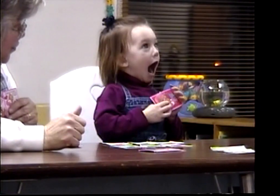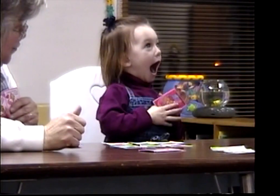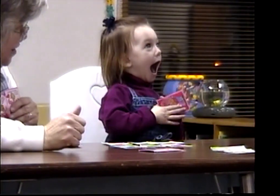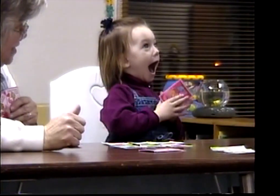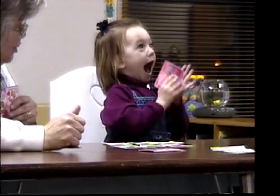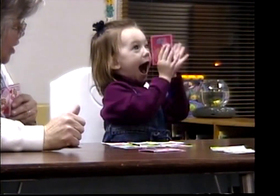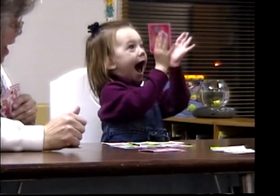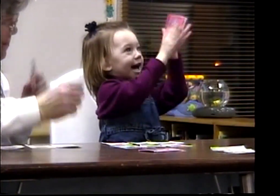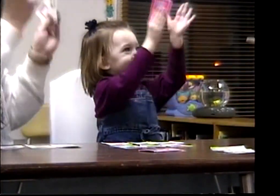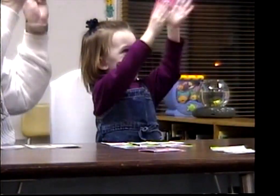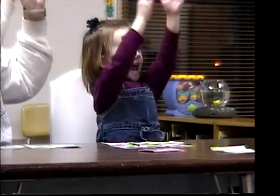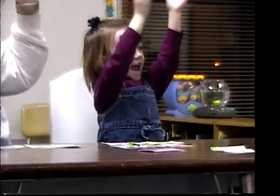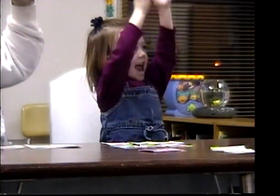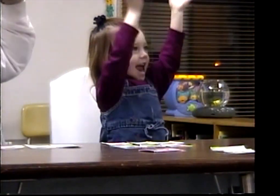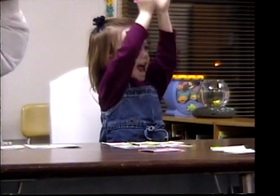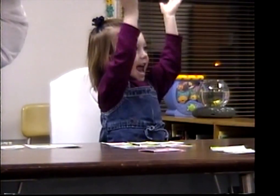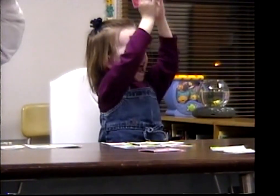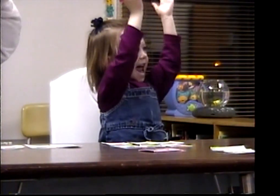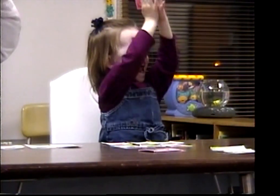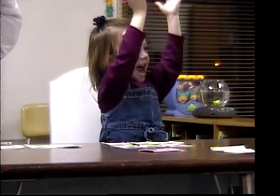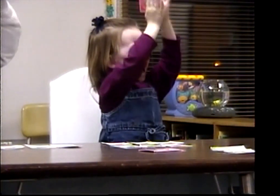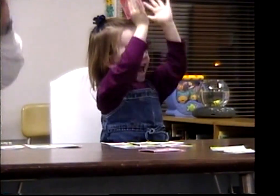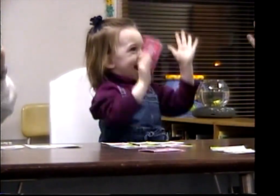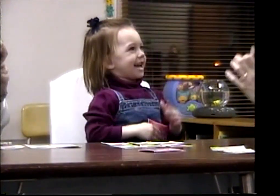[Joyful yelling] [Clapping]